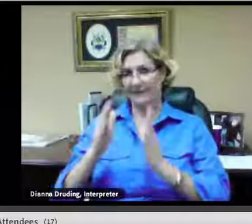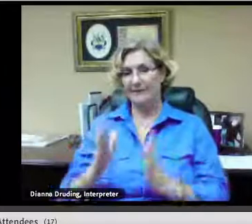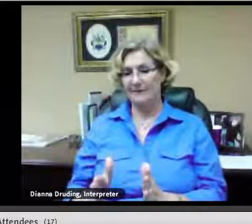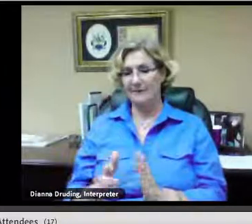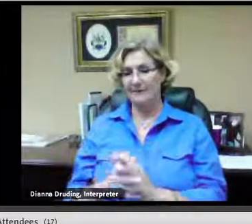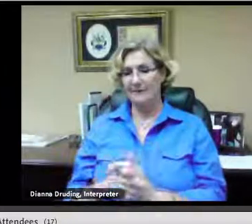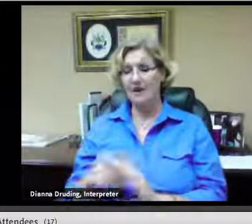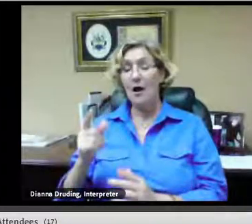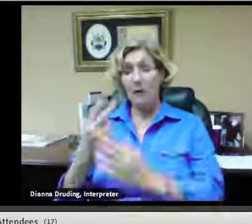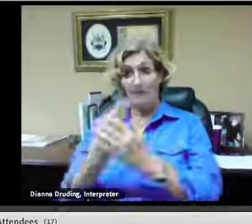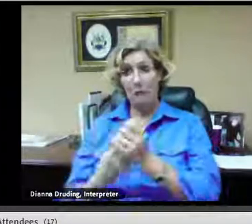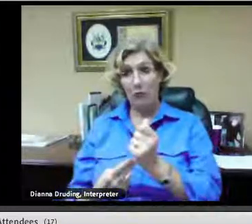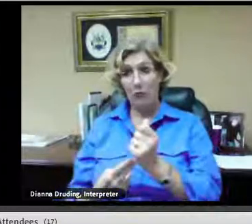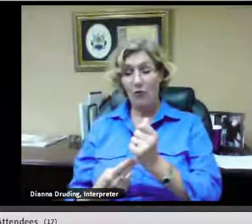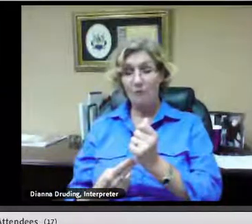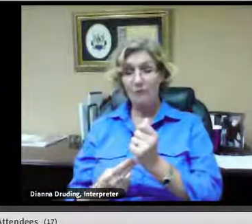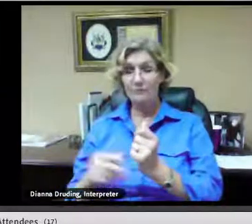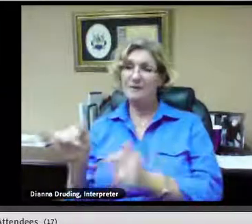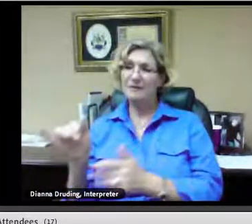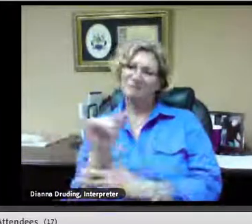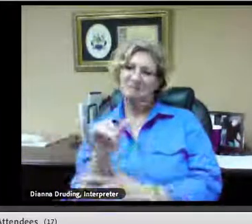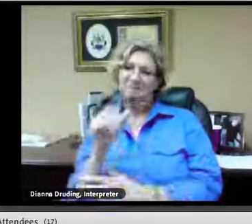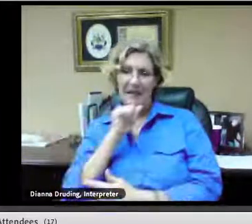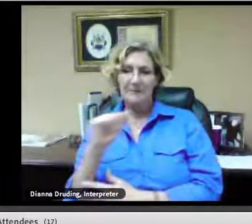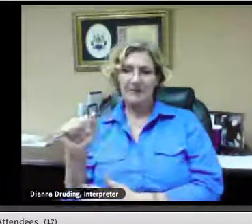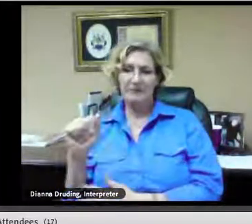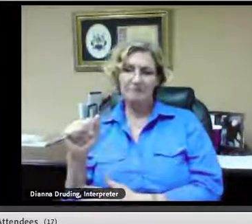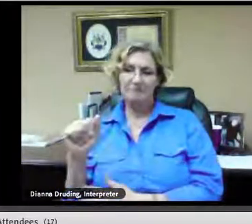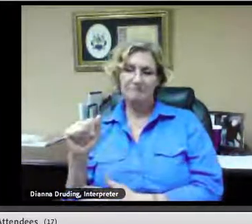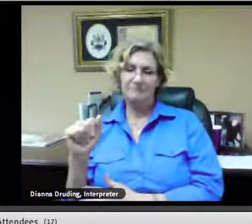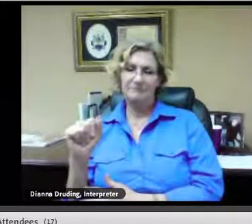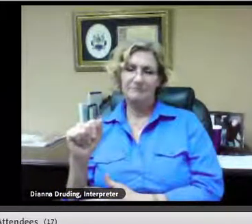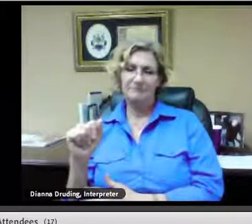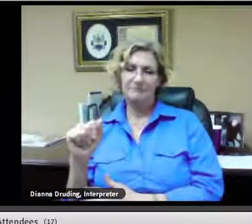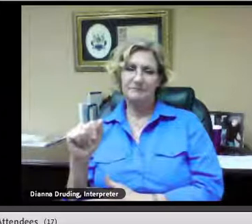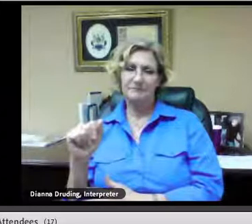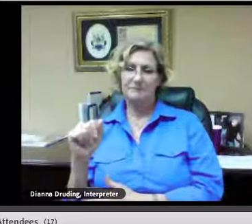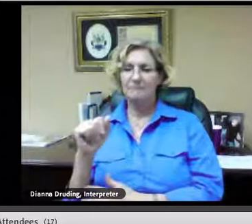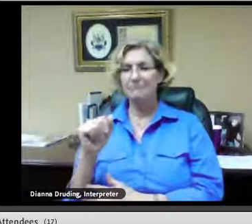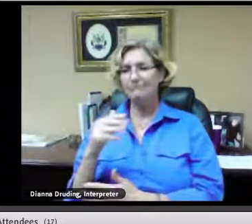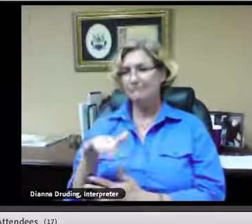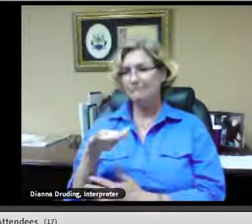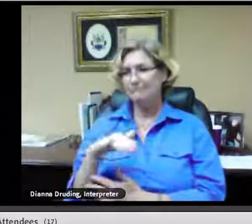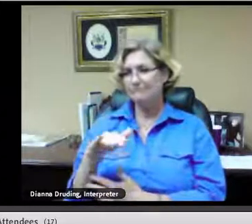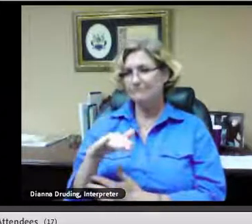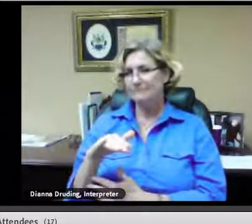I think that they were both about from the same socioeconomic status,